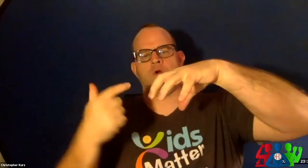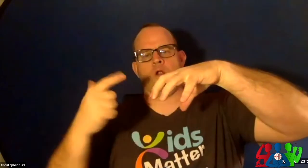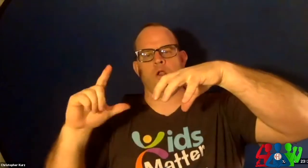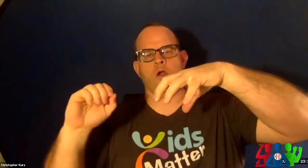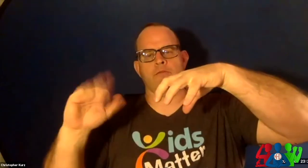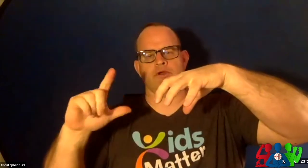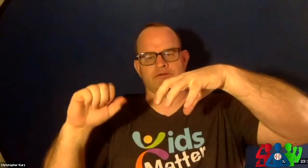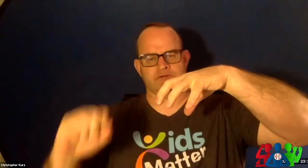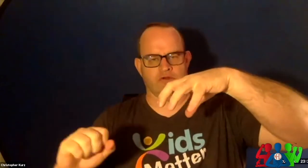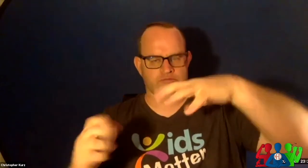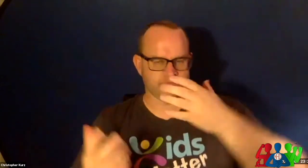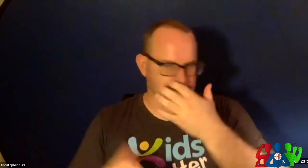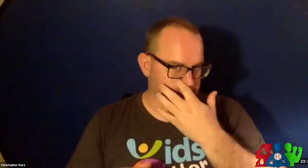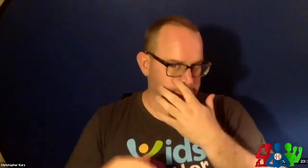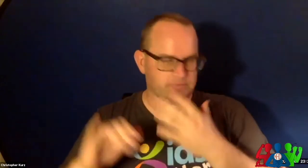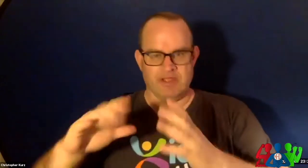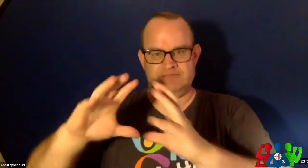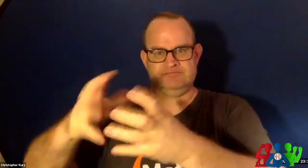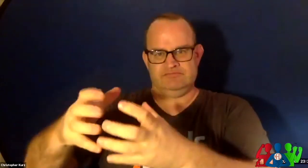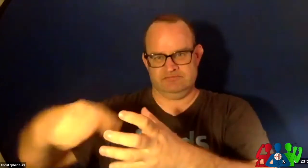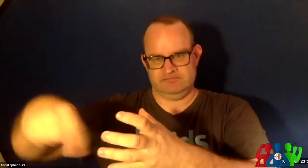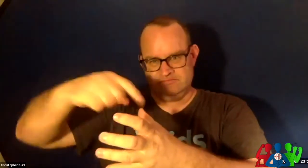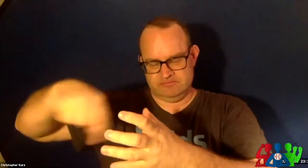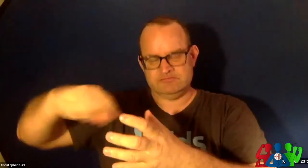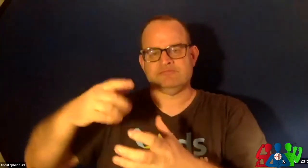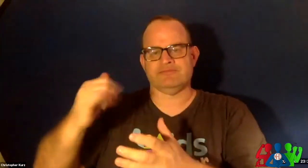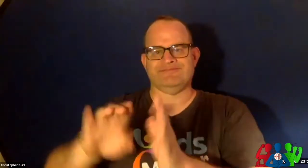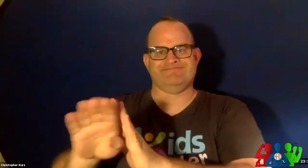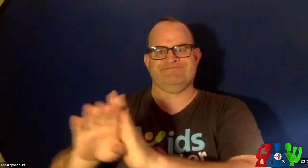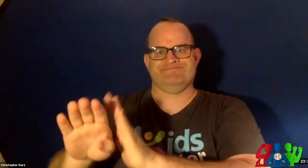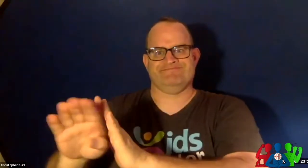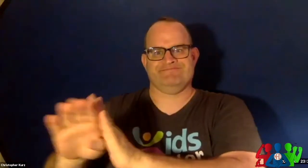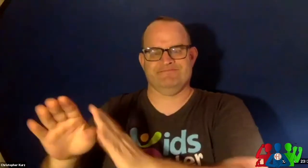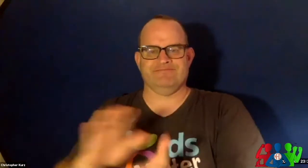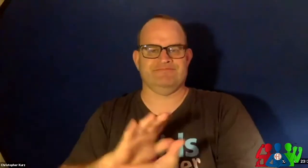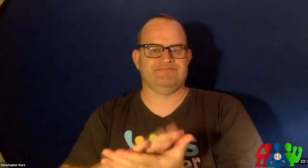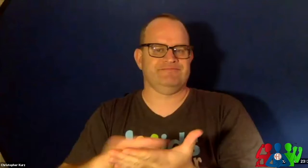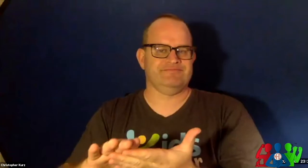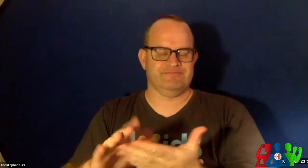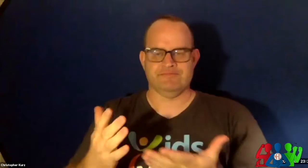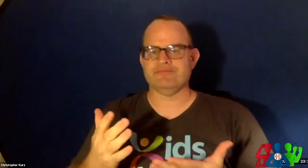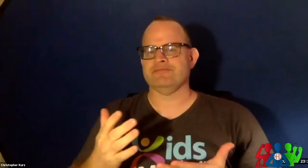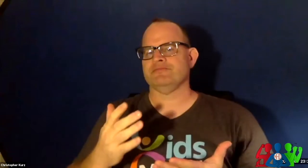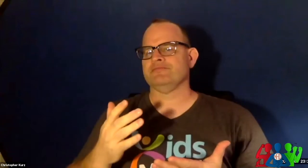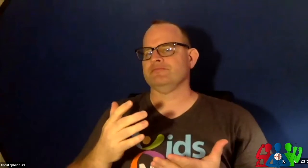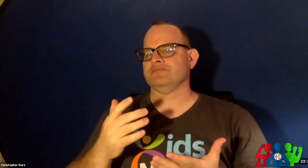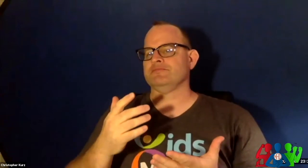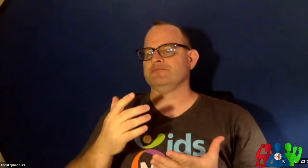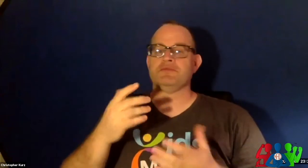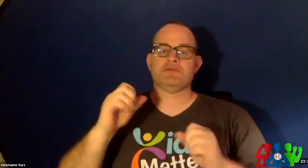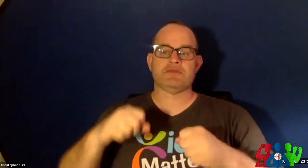influence other people around the world. For example Americans can learn about Indonesian culture.